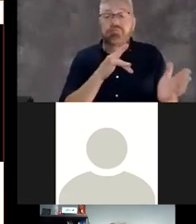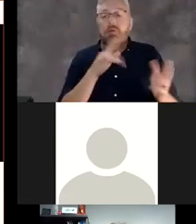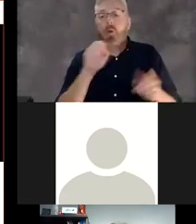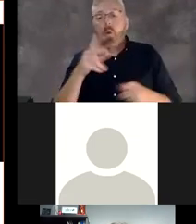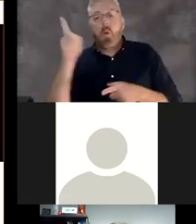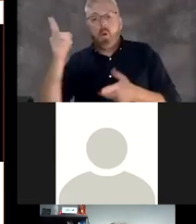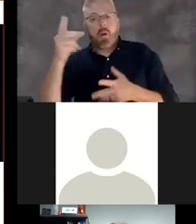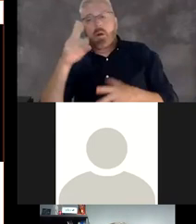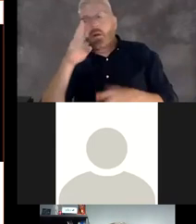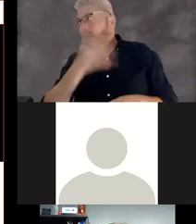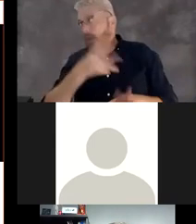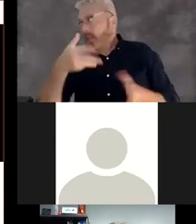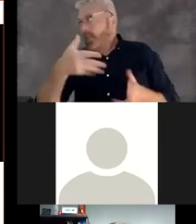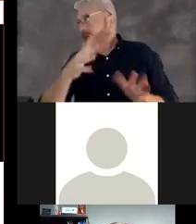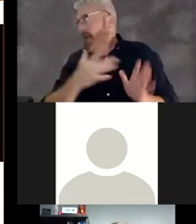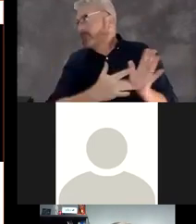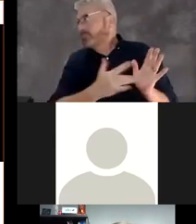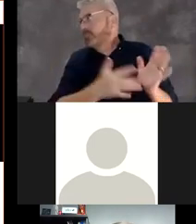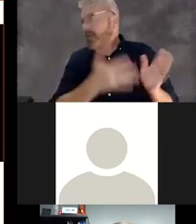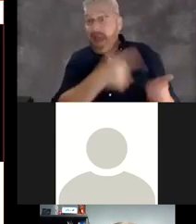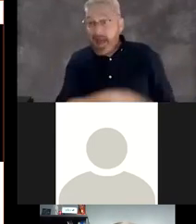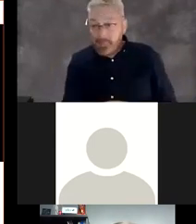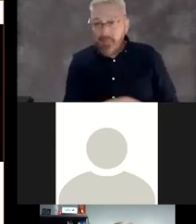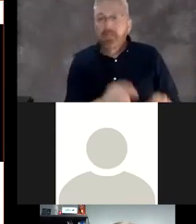COULD TRIGGER A MANDATORY REPORT FOR THOSE WHO ARE MANDATORY